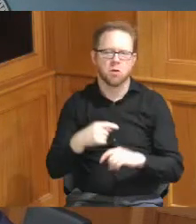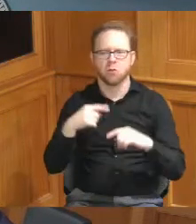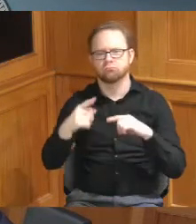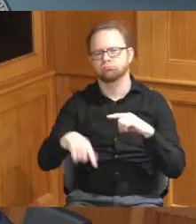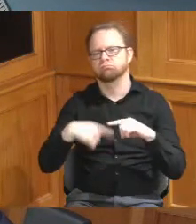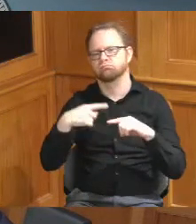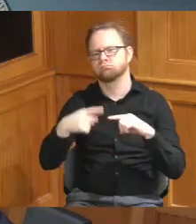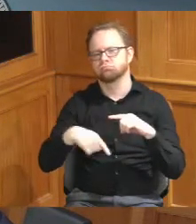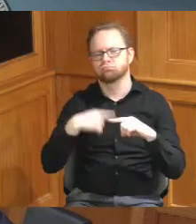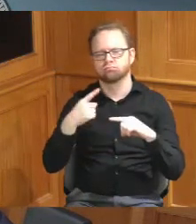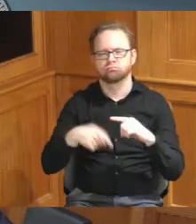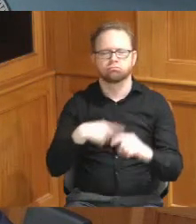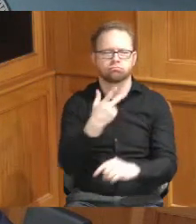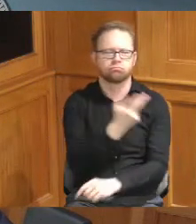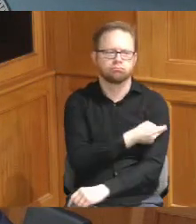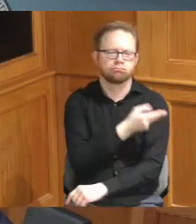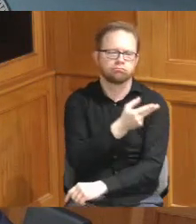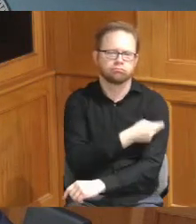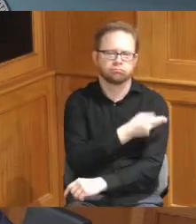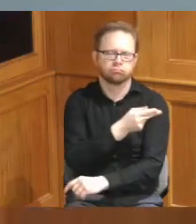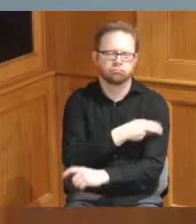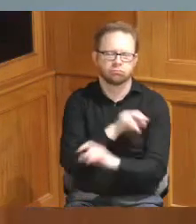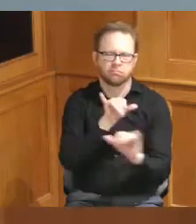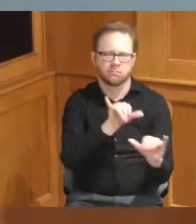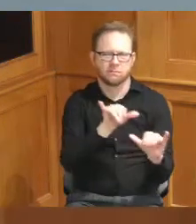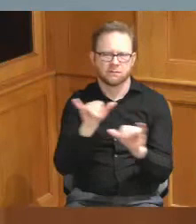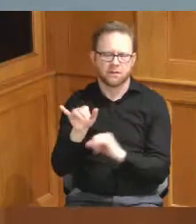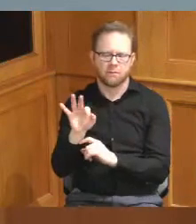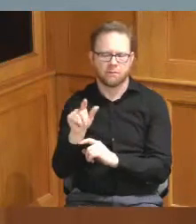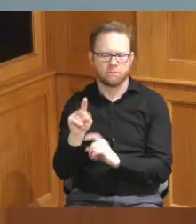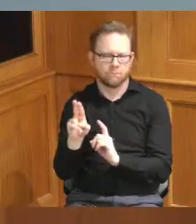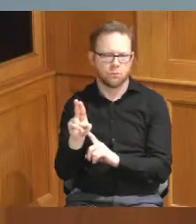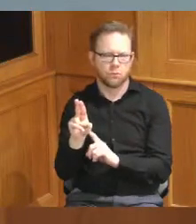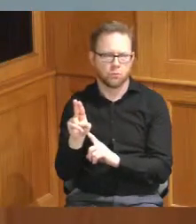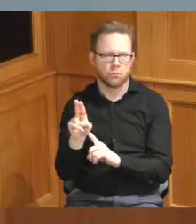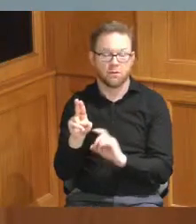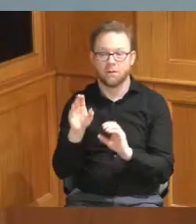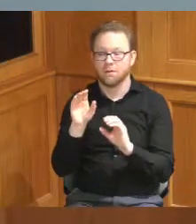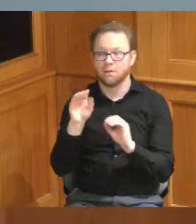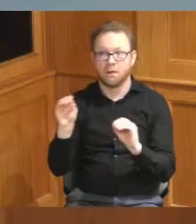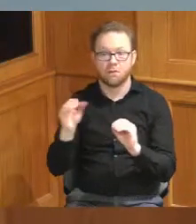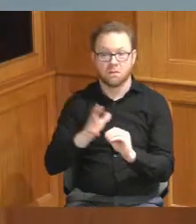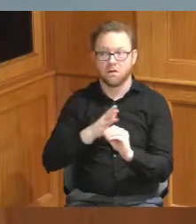your Covid-19 vaccine just like the flu but there is nothing approved I have heard actually